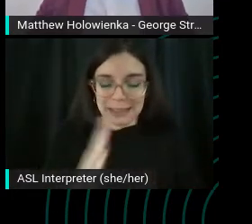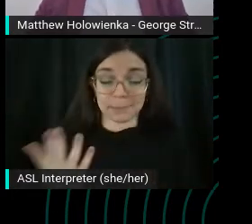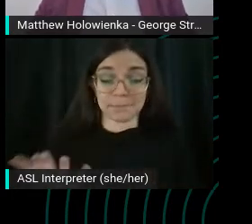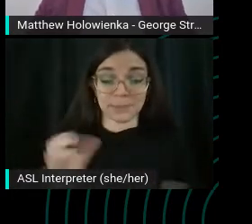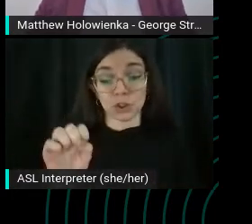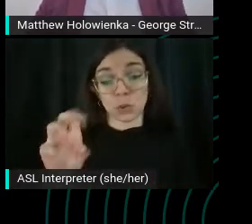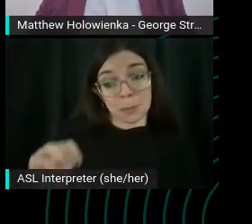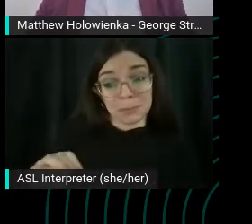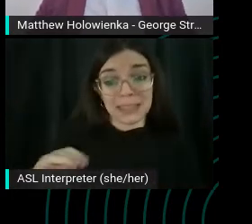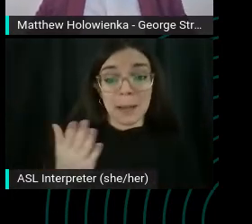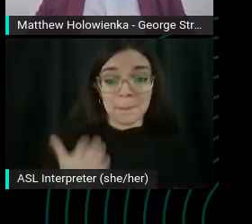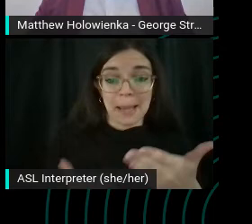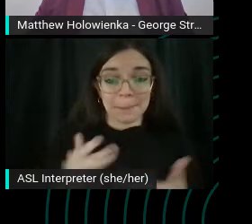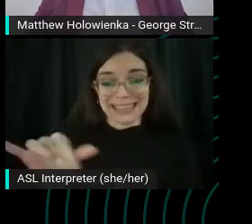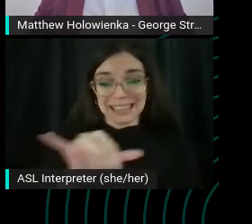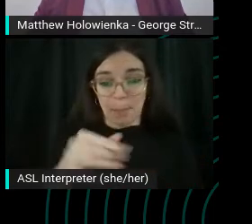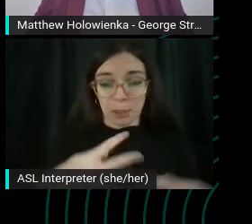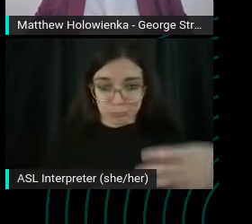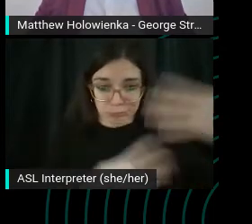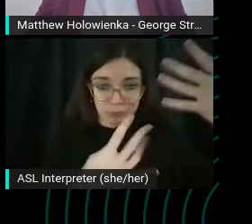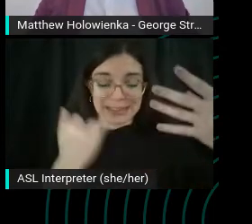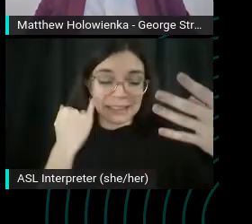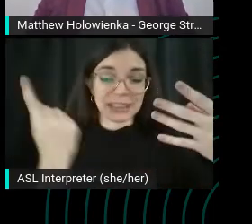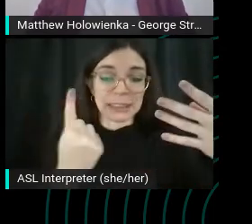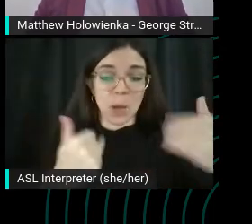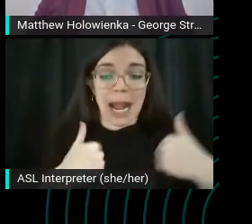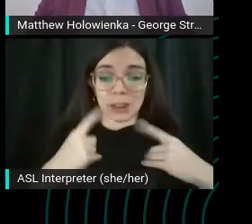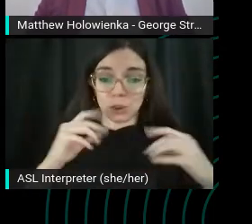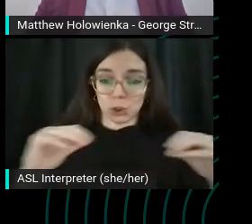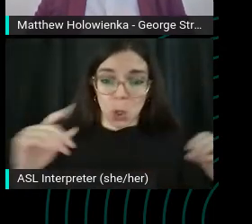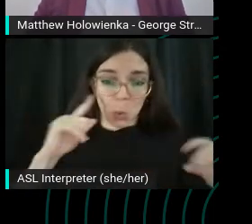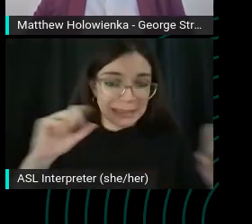If somebody's scrolling through their phone with the volume turned off, and I still need to convey something to them.